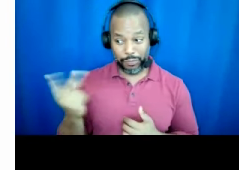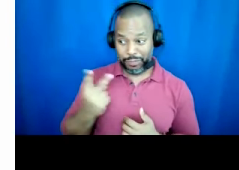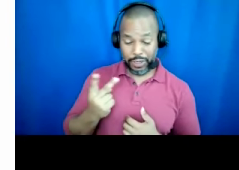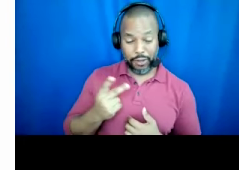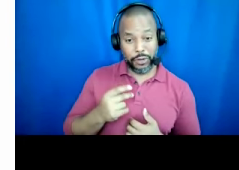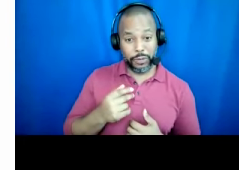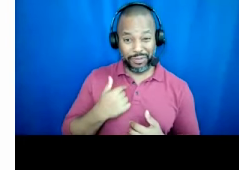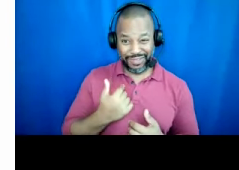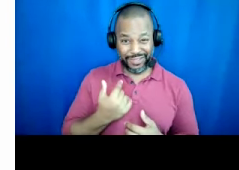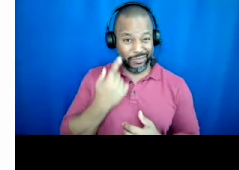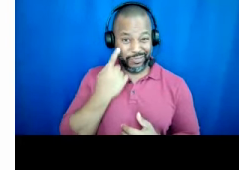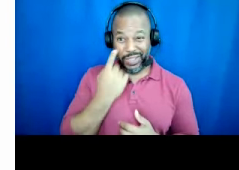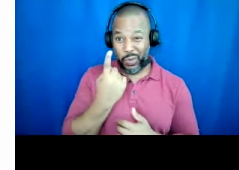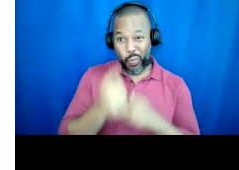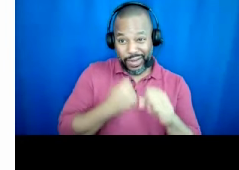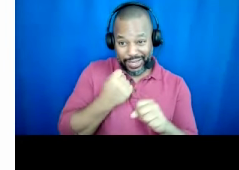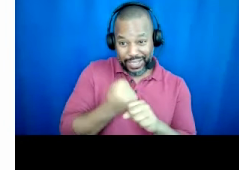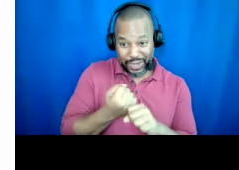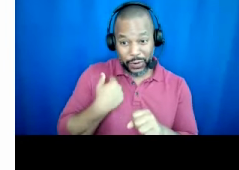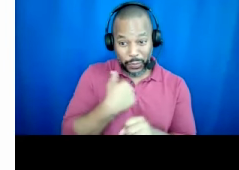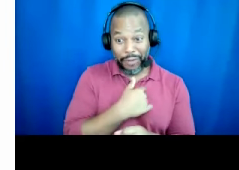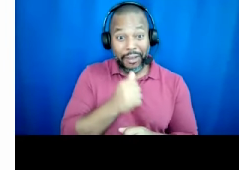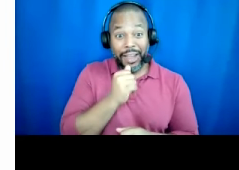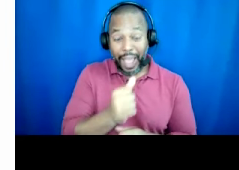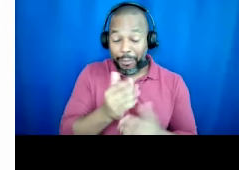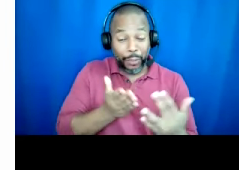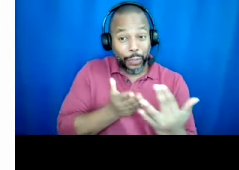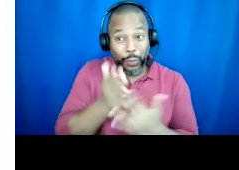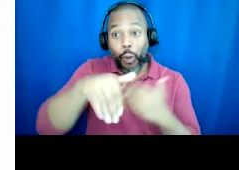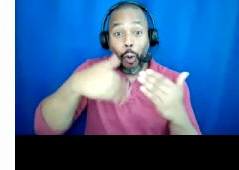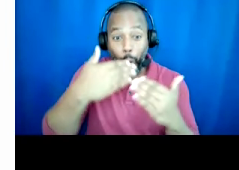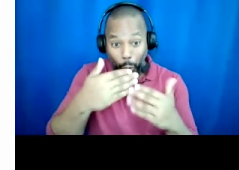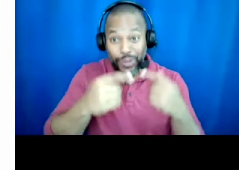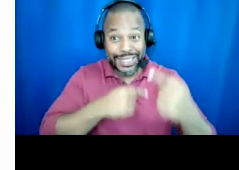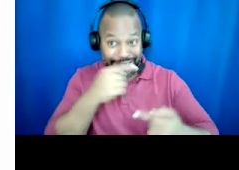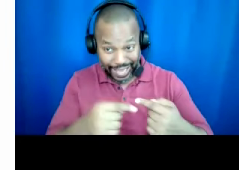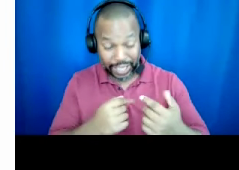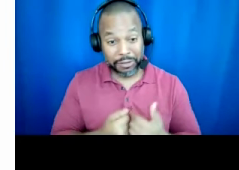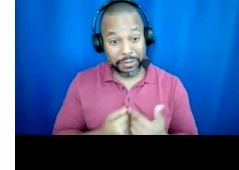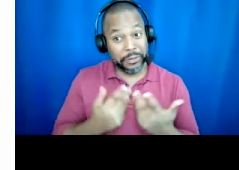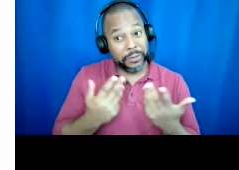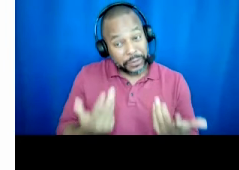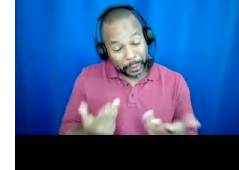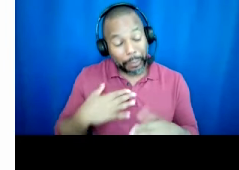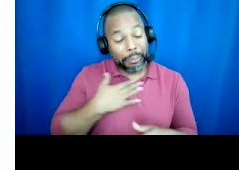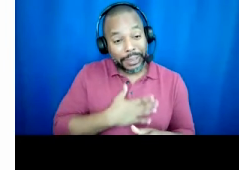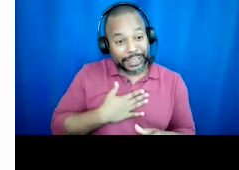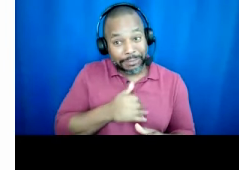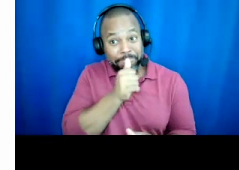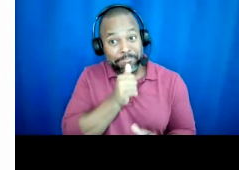Haven't been through this entire cycle, so, bear with us, a little grace, but we want to make sure that we are starting this off